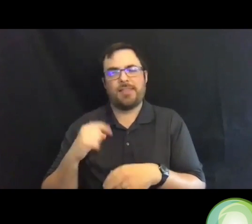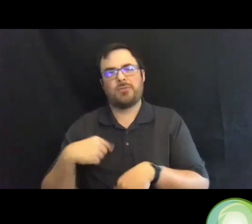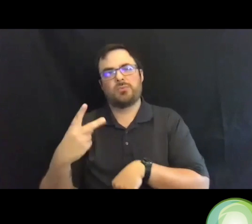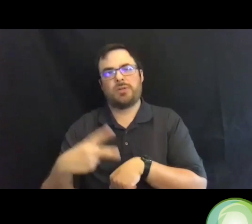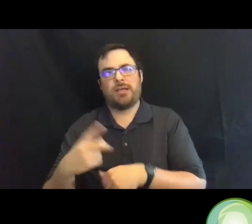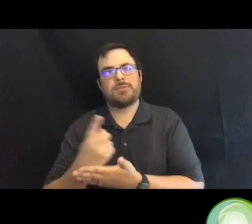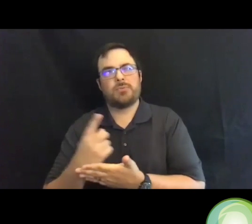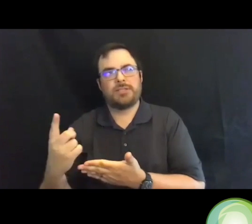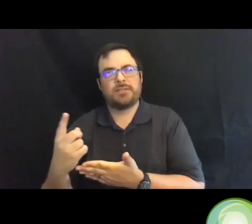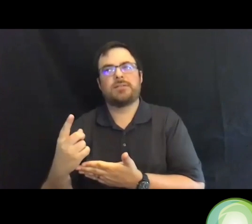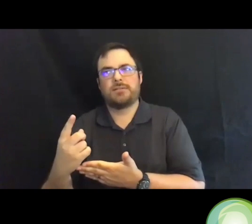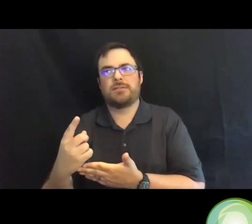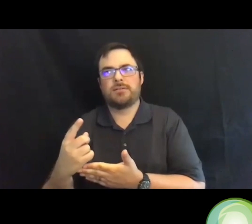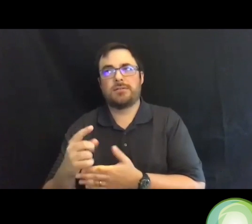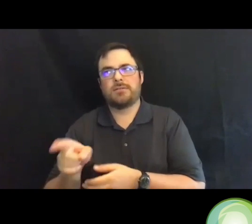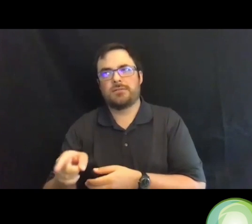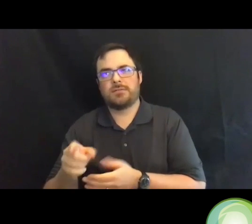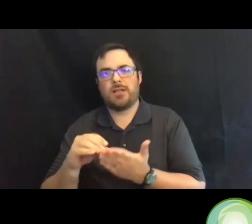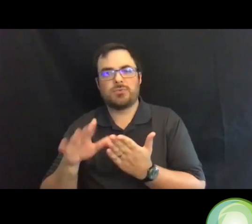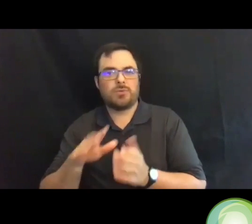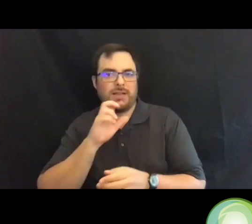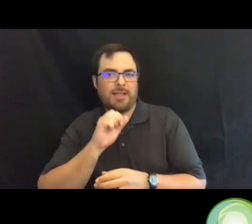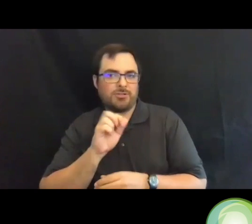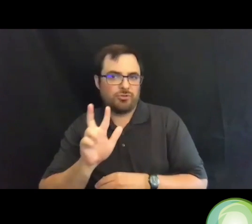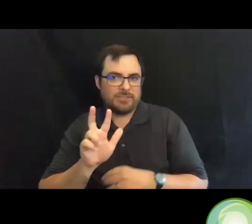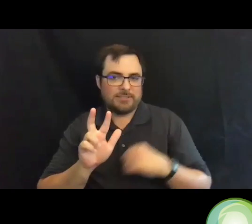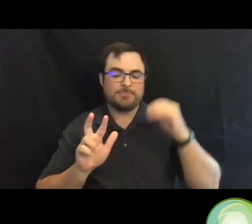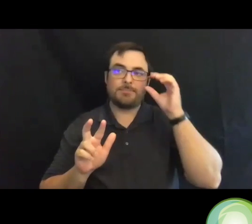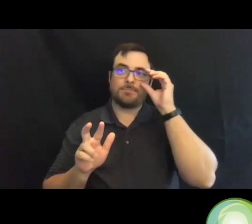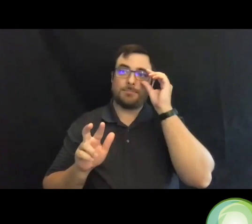um he was three then um she would tell us how he did and it